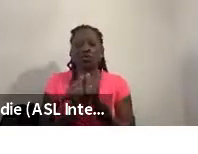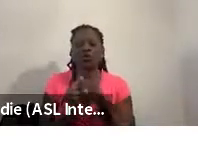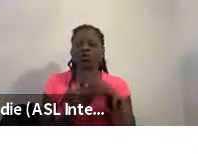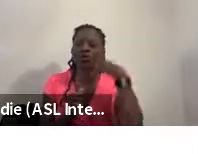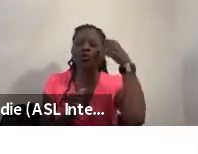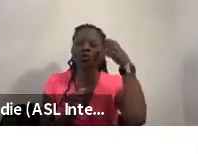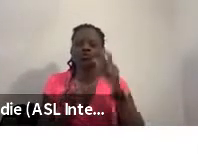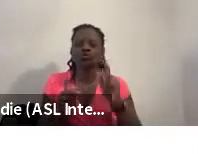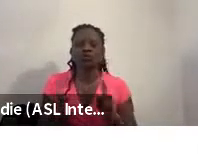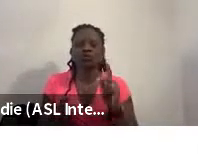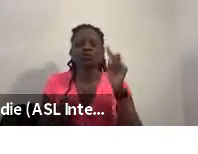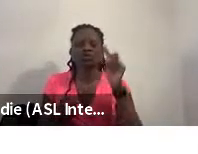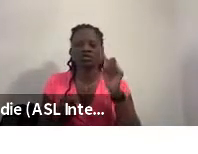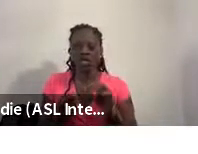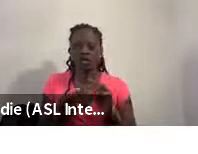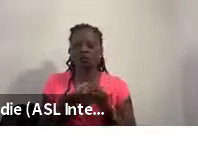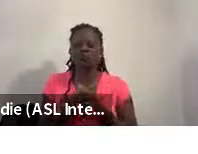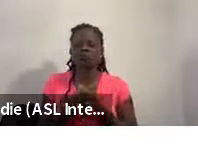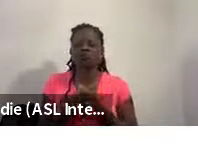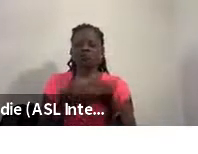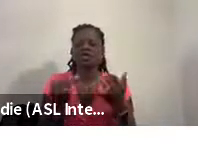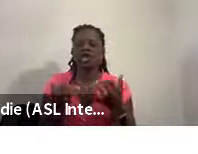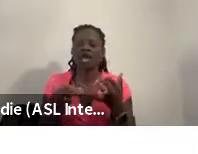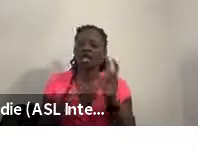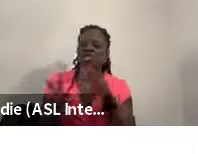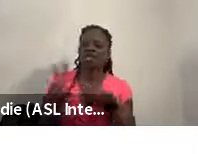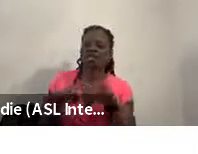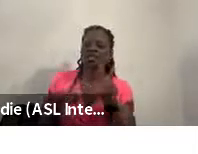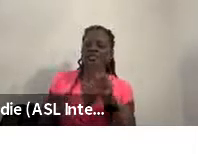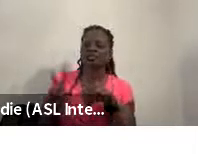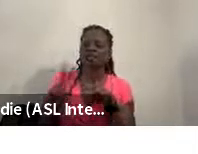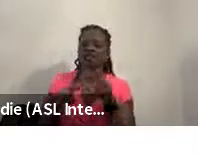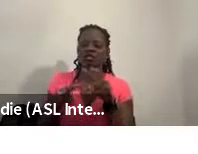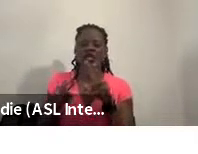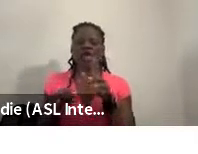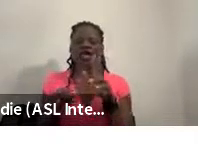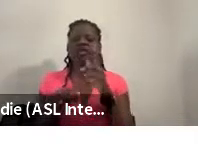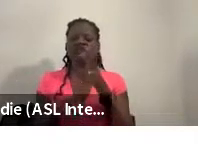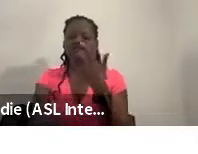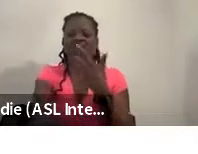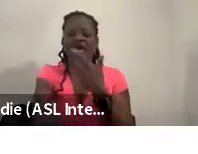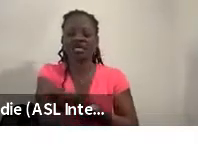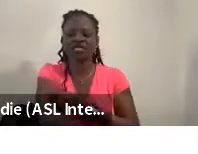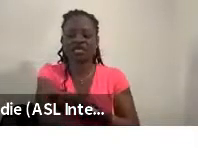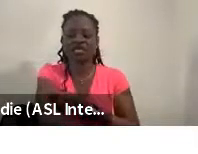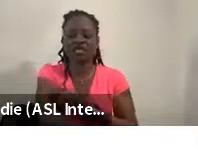So now I'm going to turn to looking at the vaccine hesitancy survey that was just